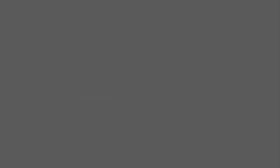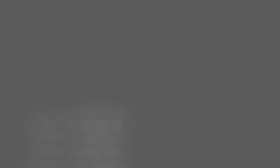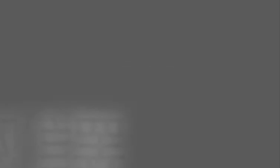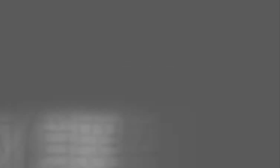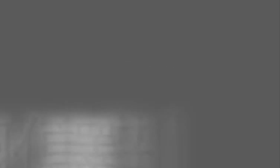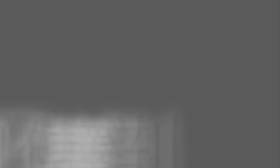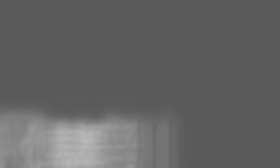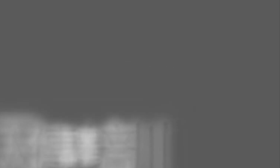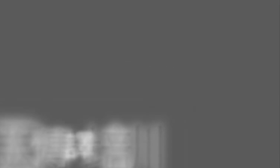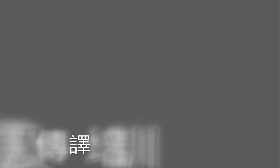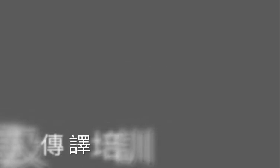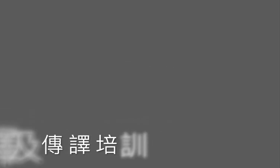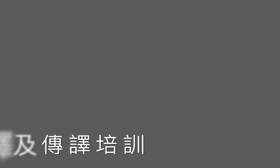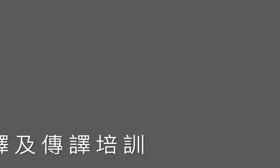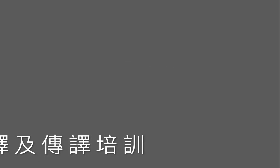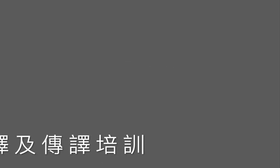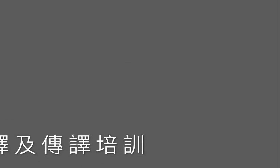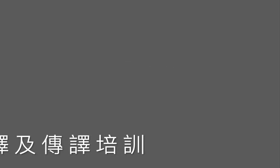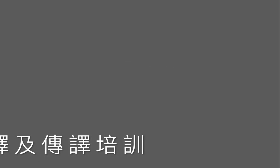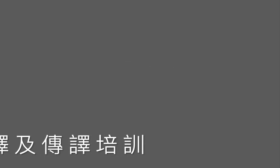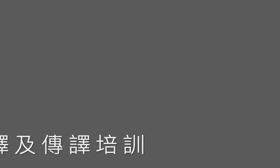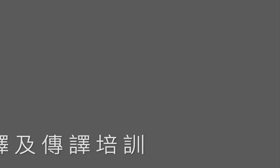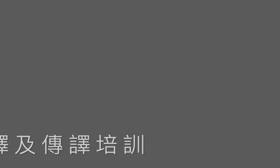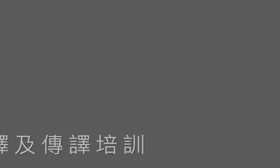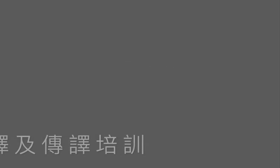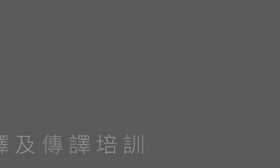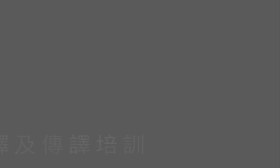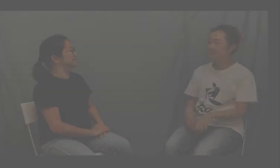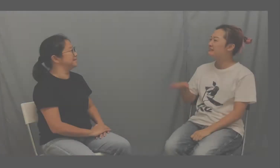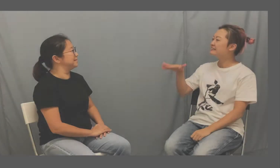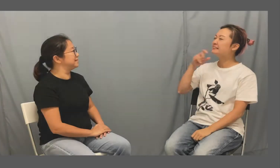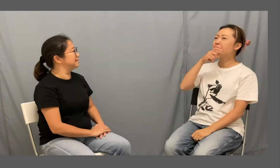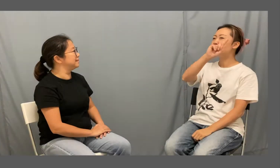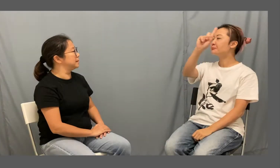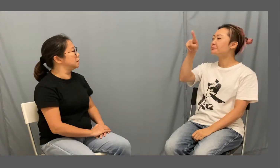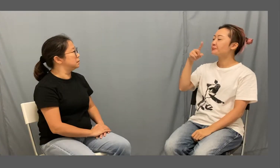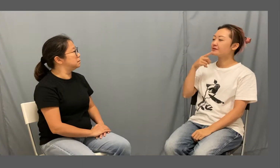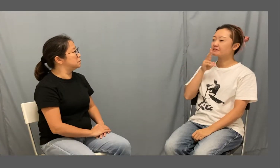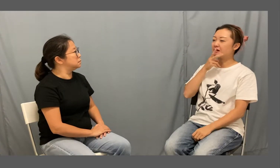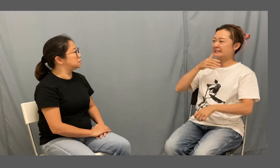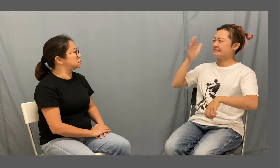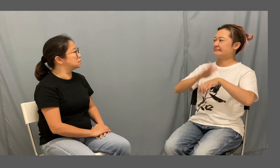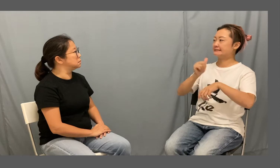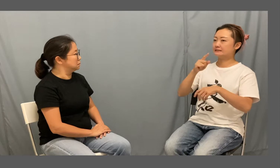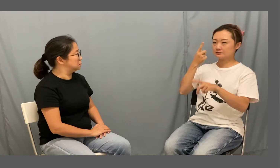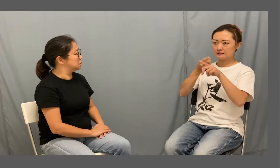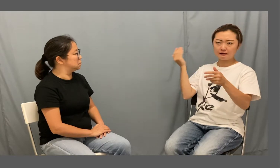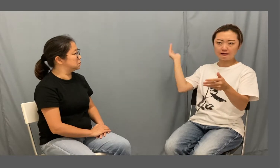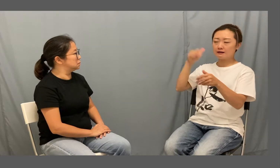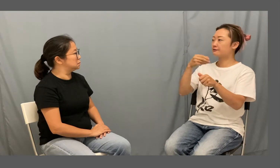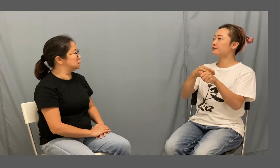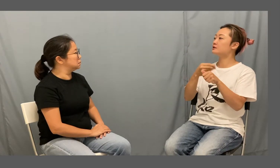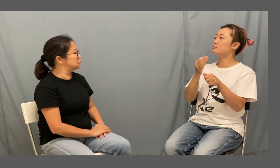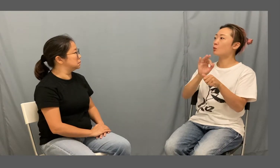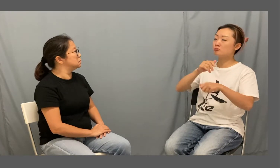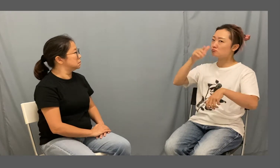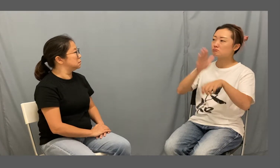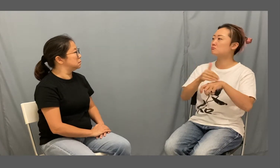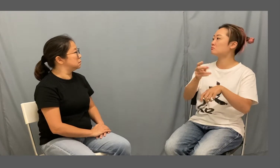[Title: Interpretation and Translation Training] Cat: I have come across expert interpreters without training